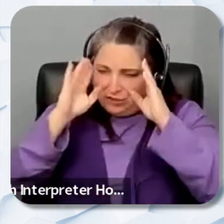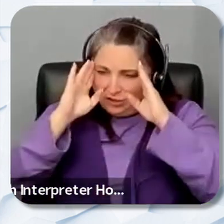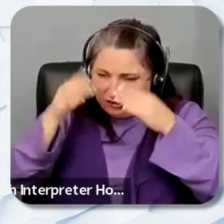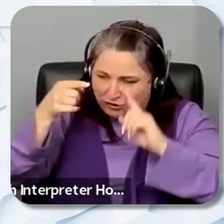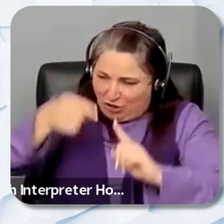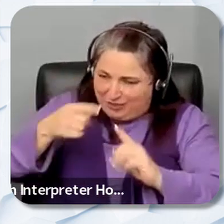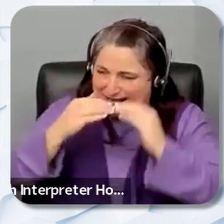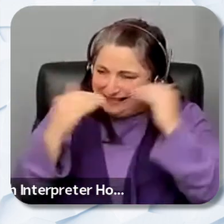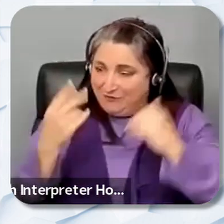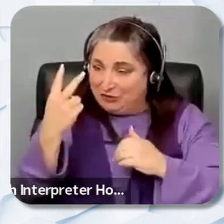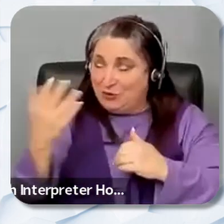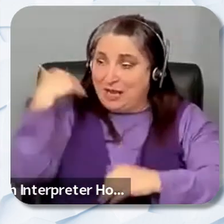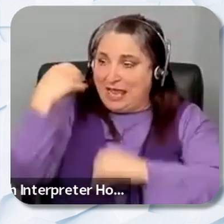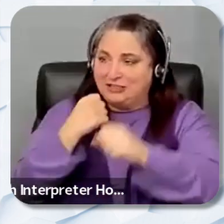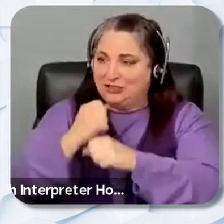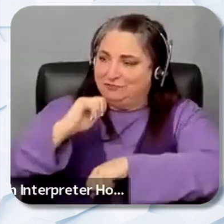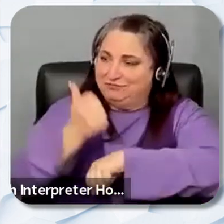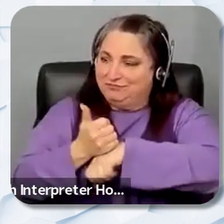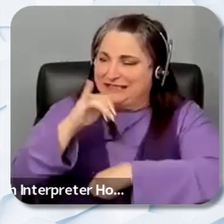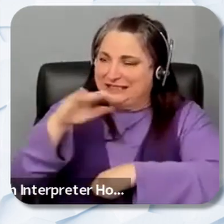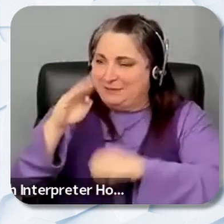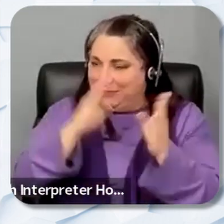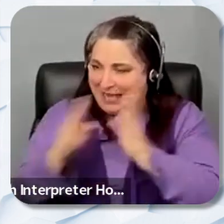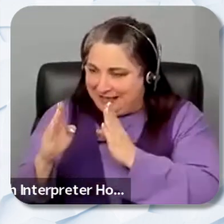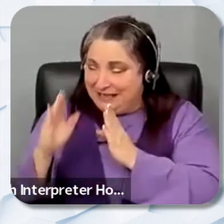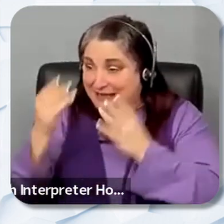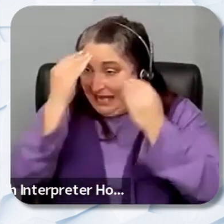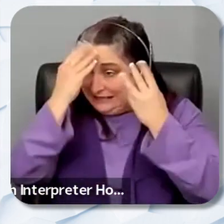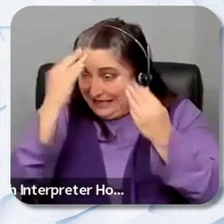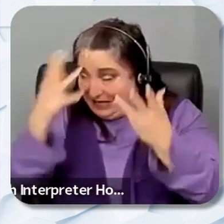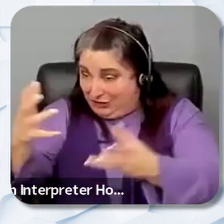and created a CIM plan, you're gonna look at the data that you received this year and